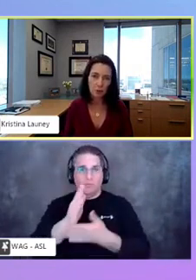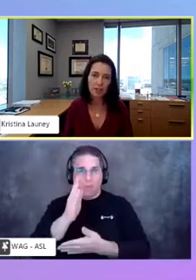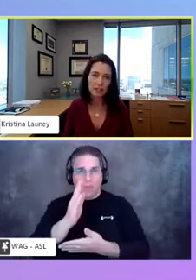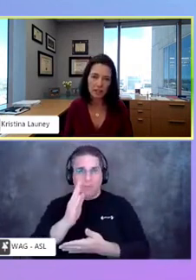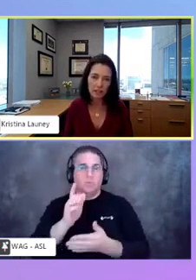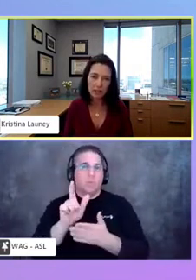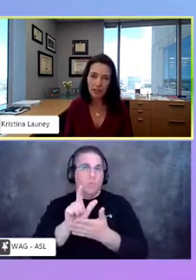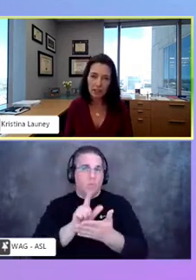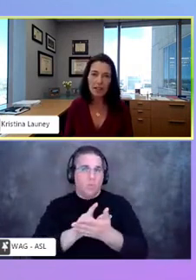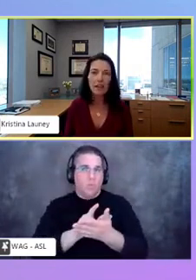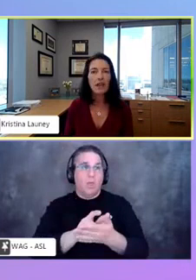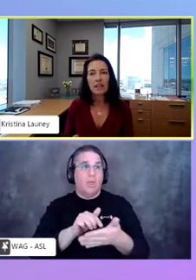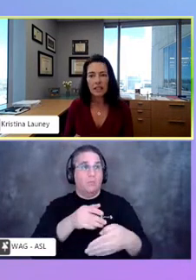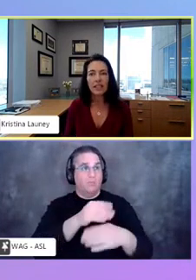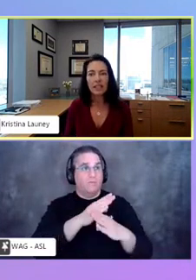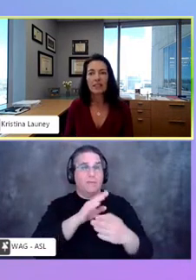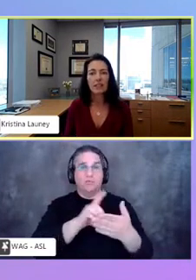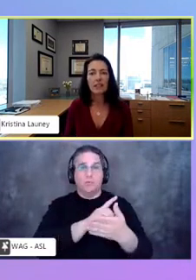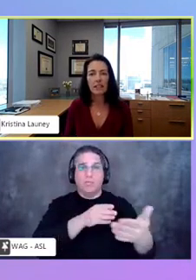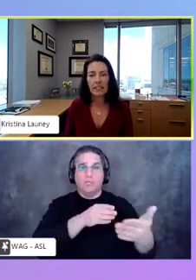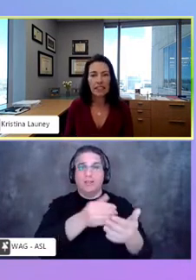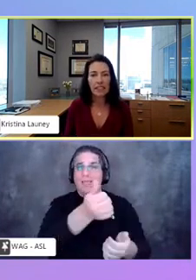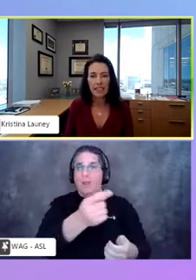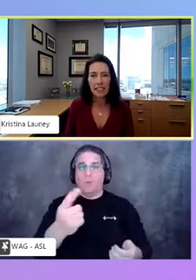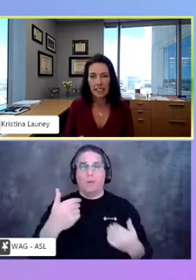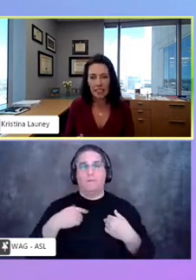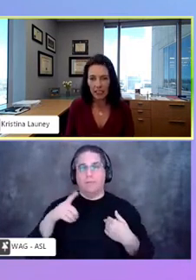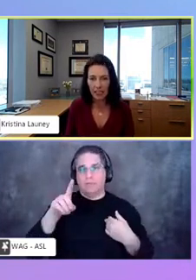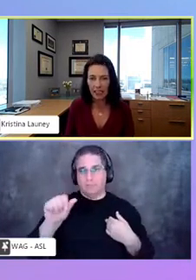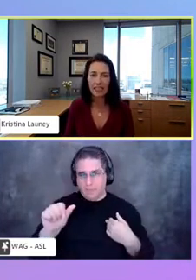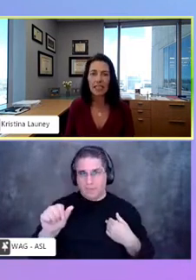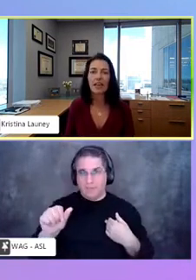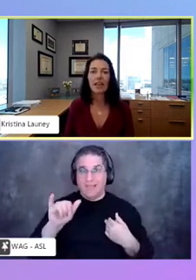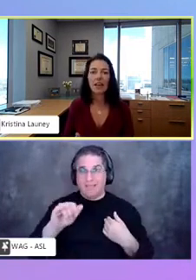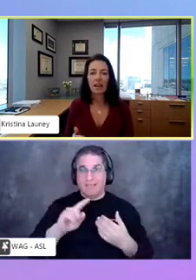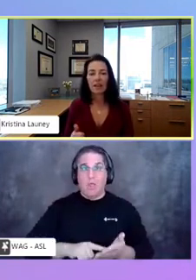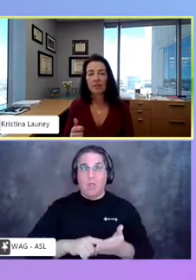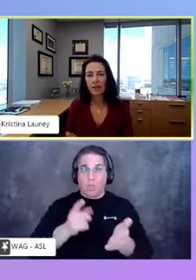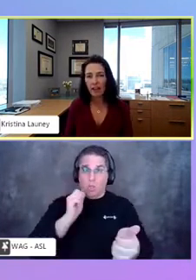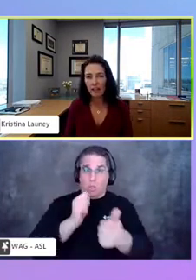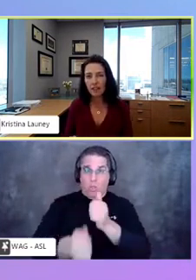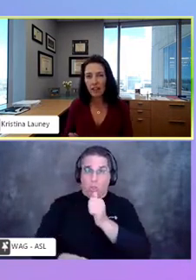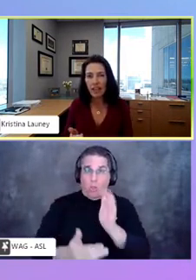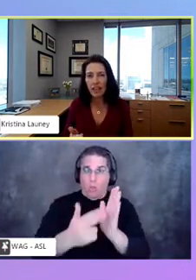occurring. As you all know, ADA is a federal law civil rights and it was discrimination